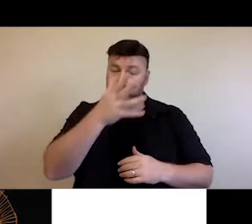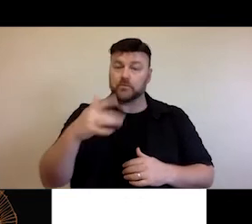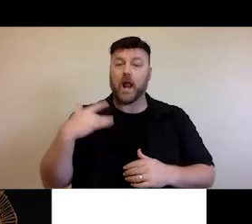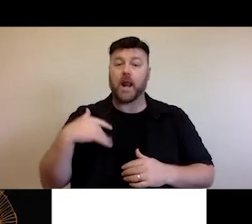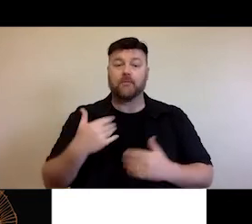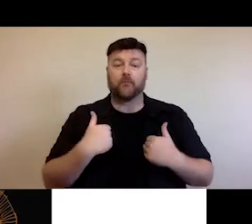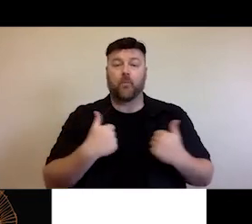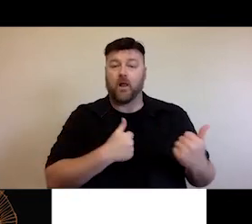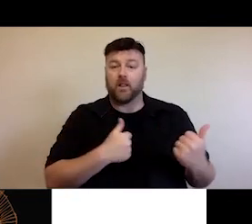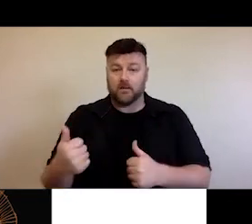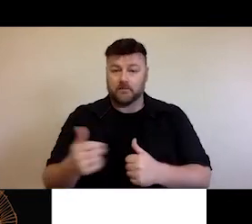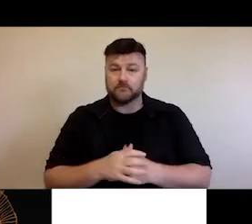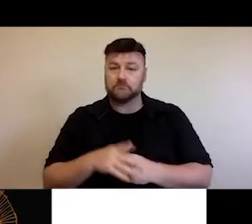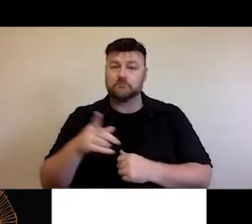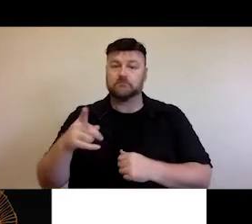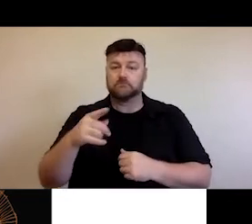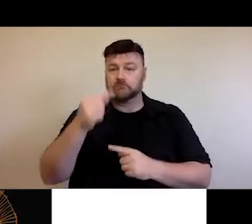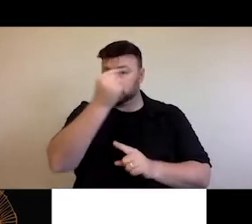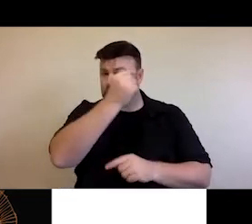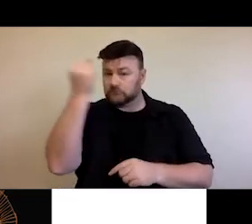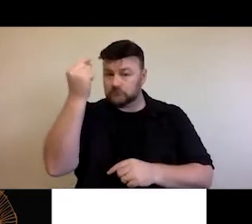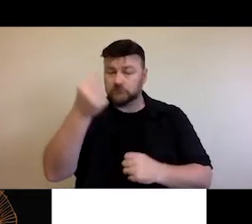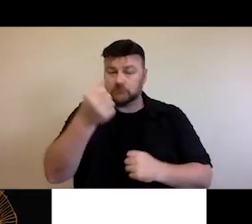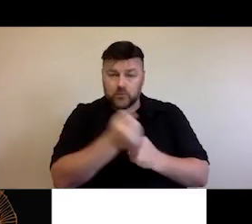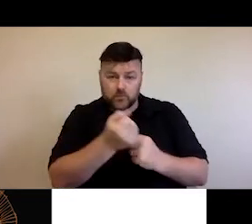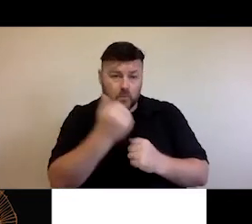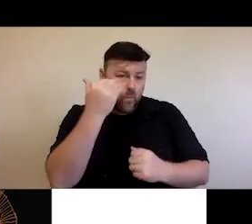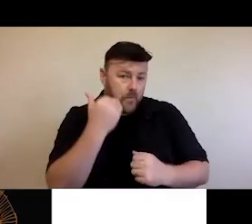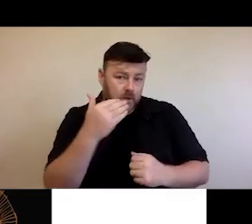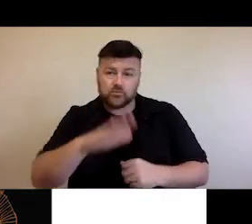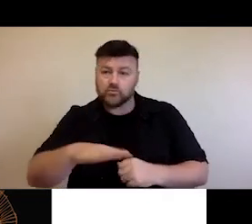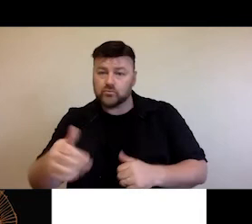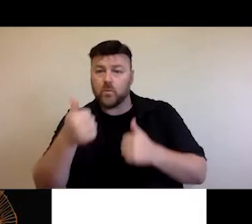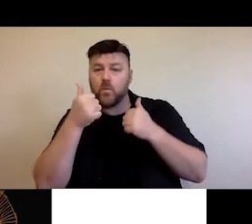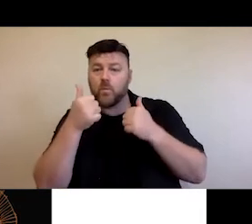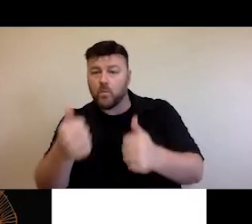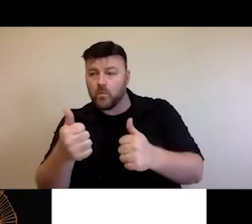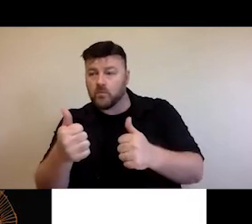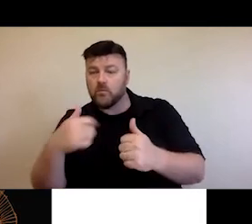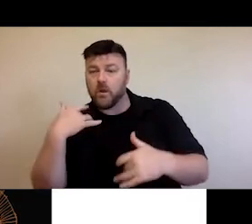purpose was to support all Anangu, especially women and children, to have a good life guided by culture and sound governance through the